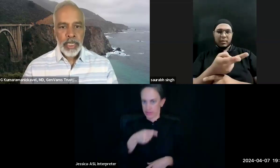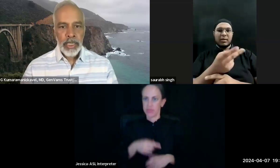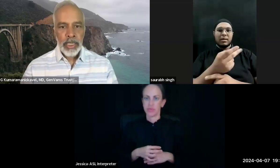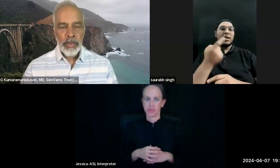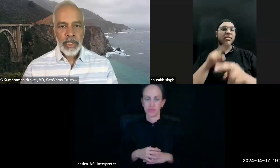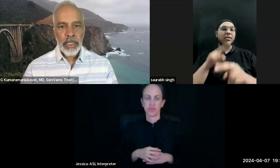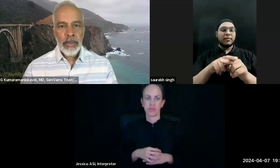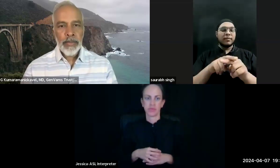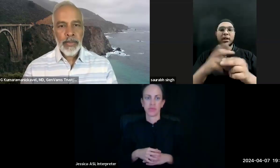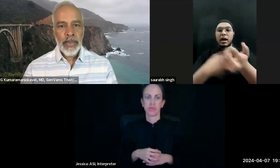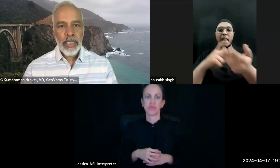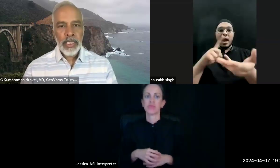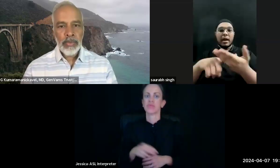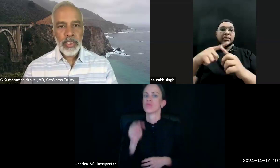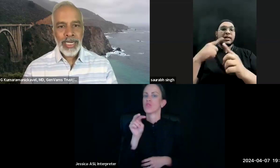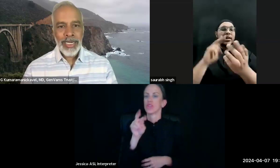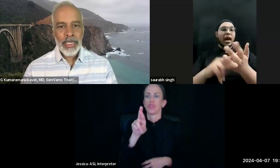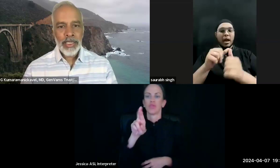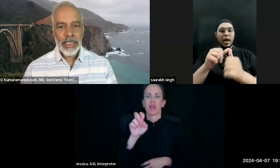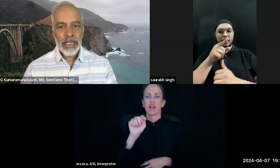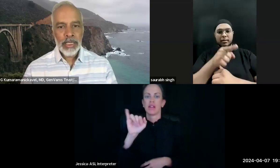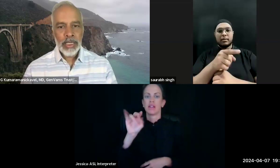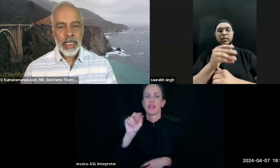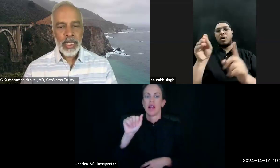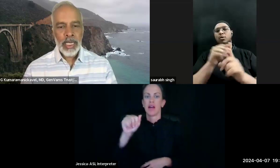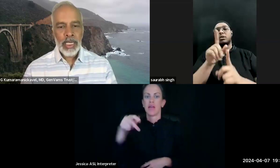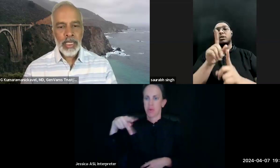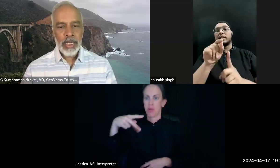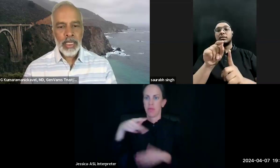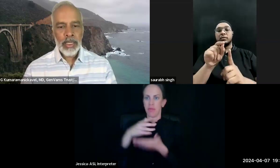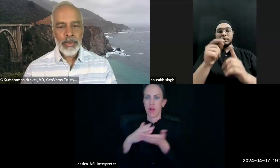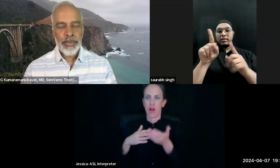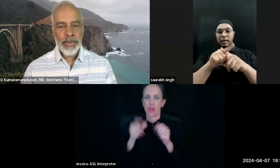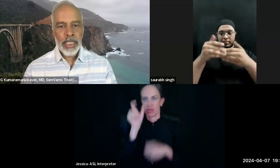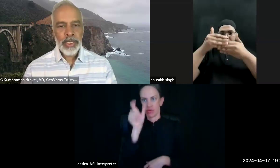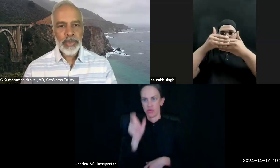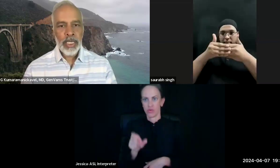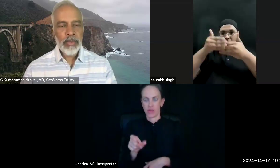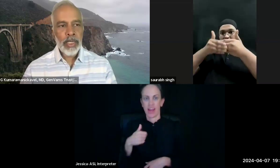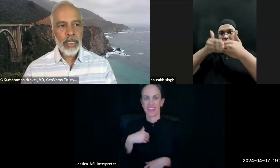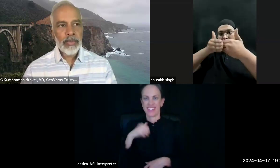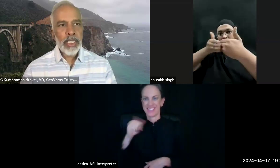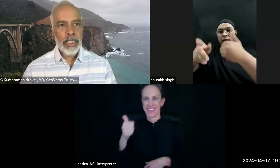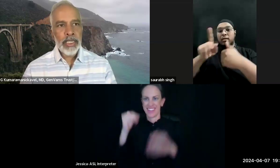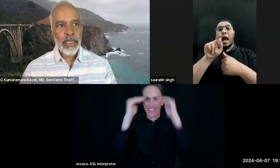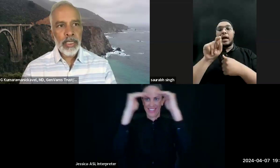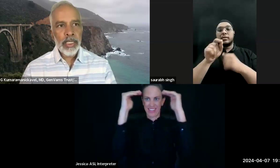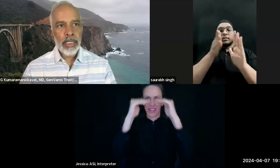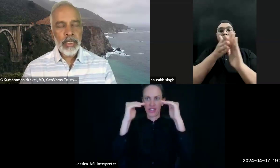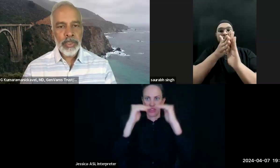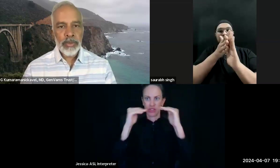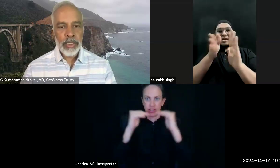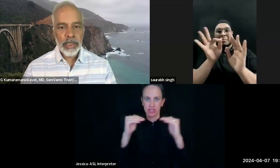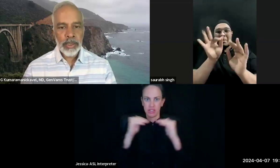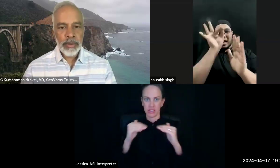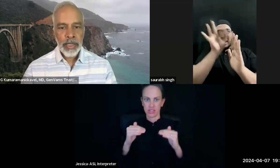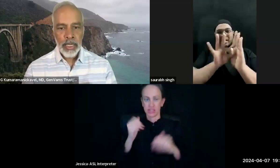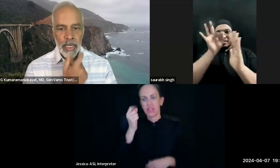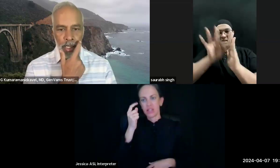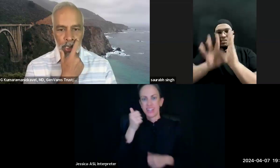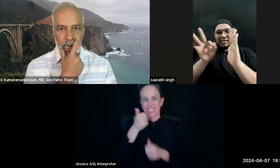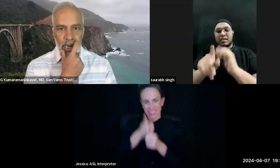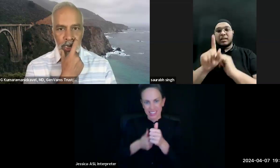retina per se, it has about 10 layers and each of them are very critical in the visual function.